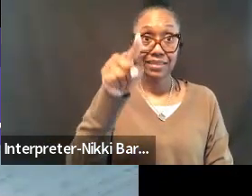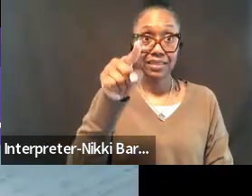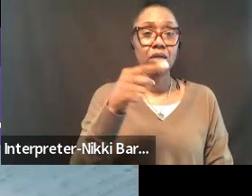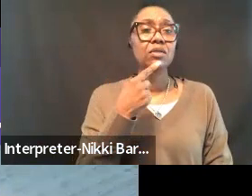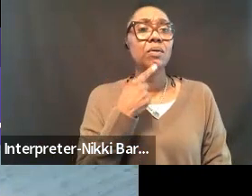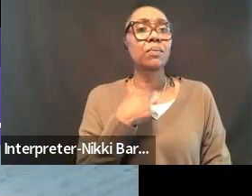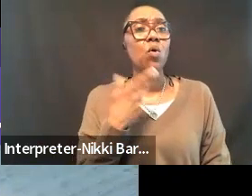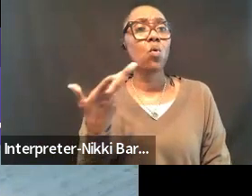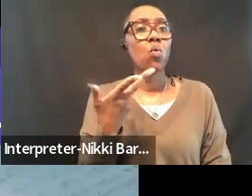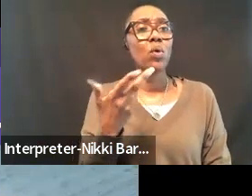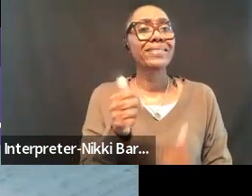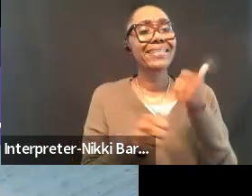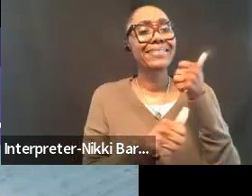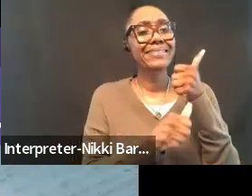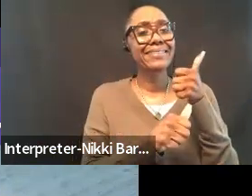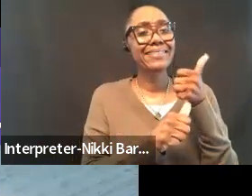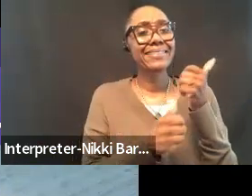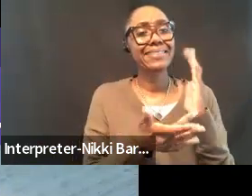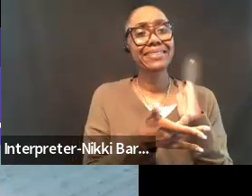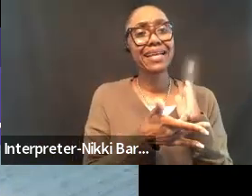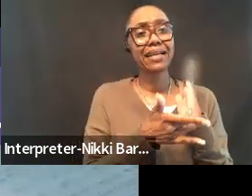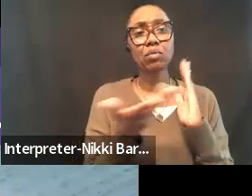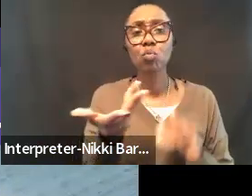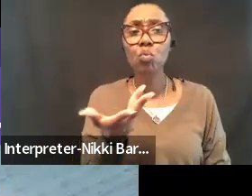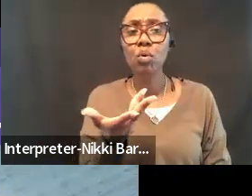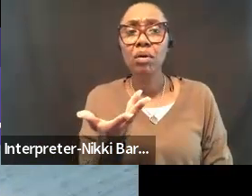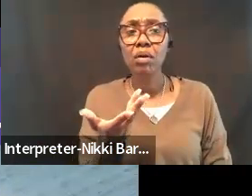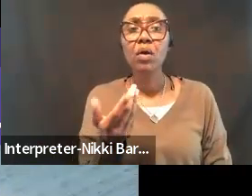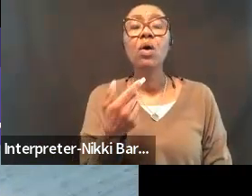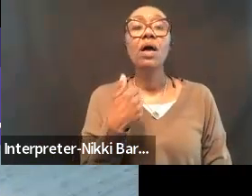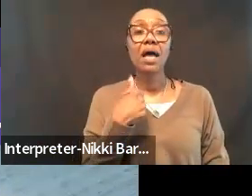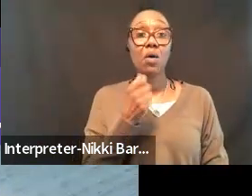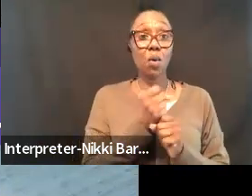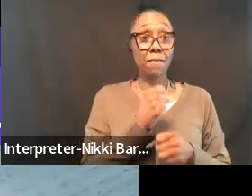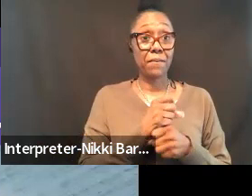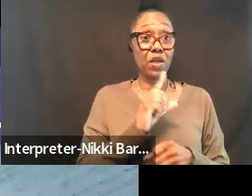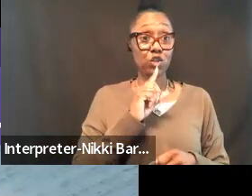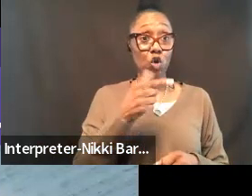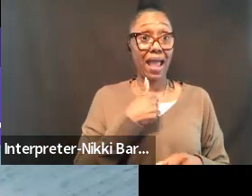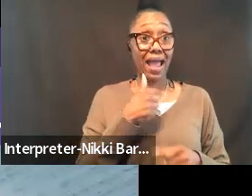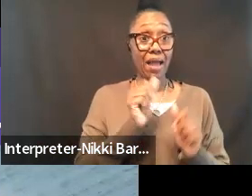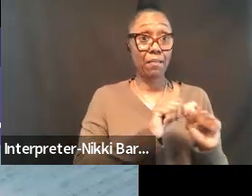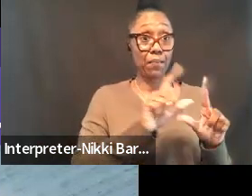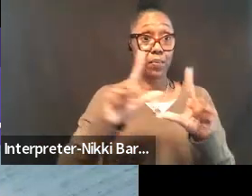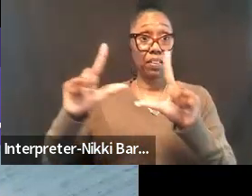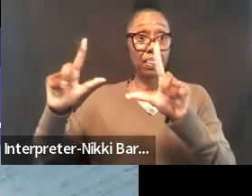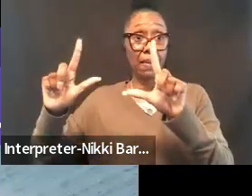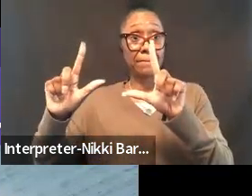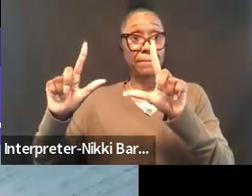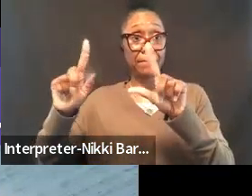So what is assisted technology? So I Let me make sure that we're not shared my screen.